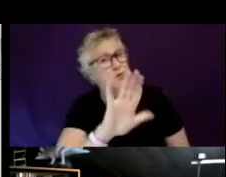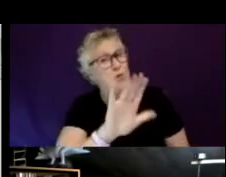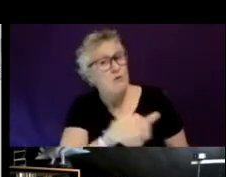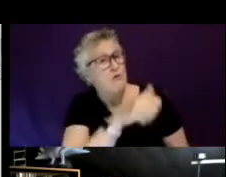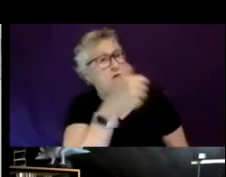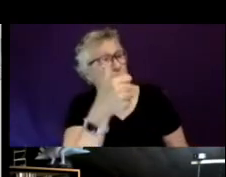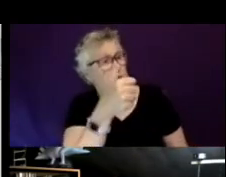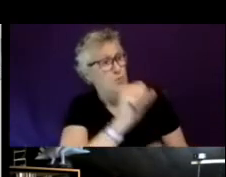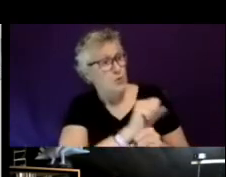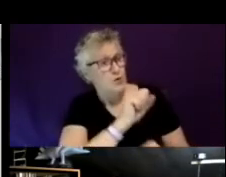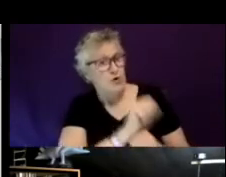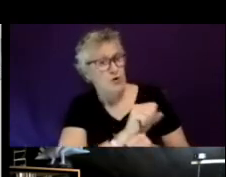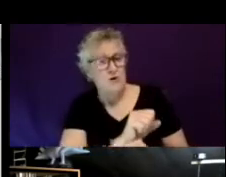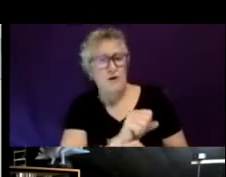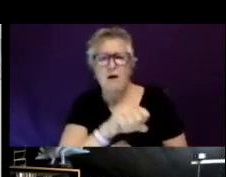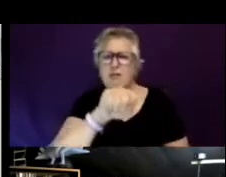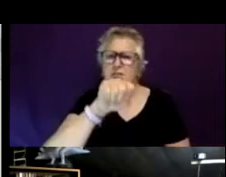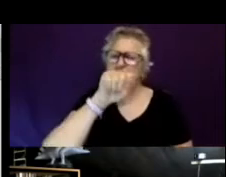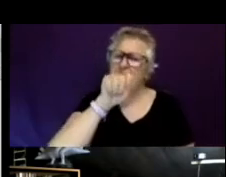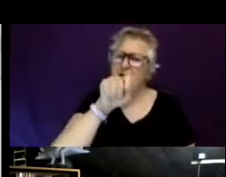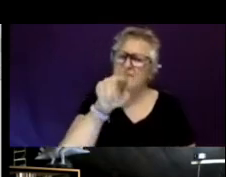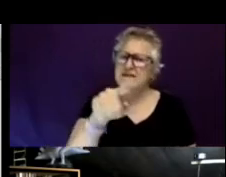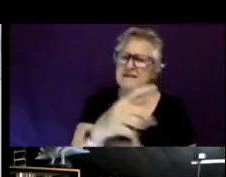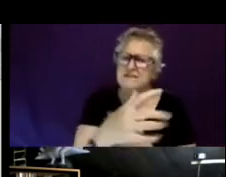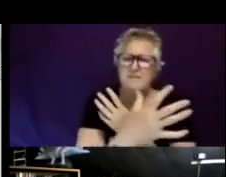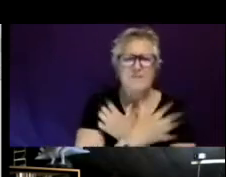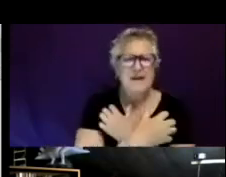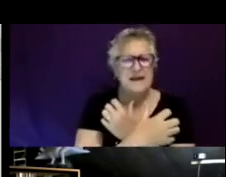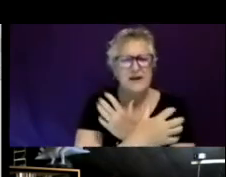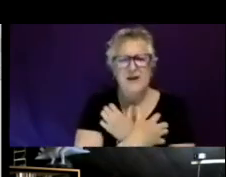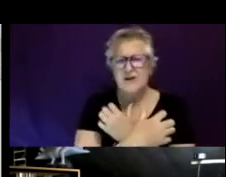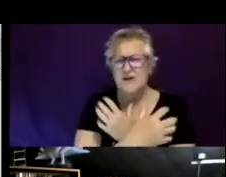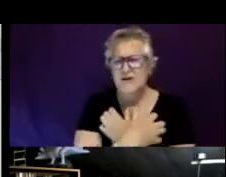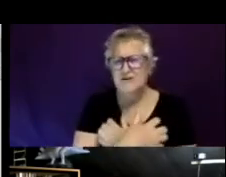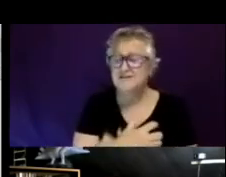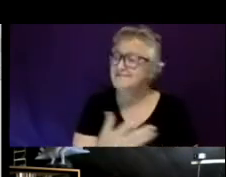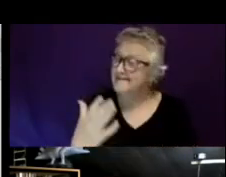I love these bears. Oh yeah, thanks, yeah. Those are--